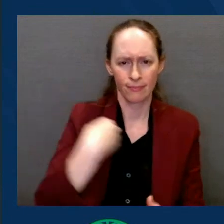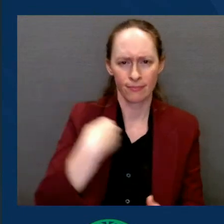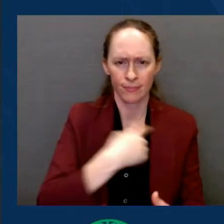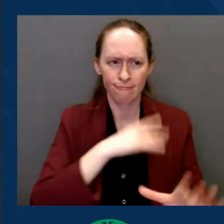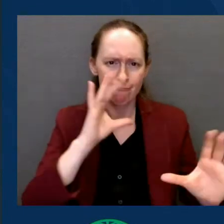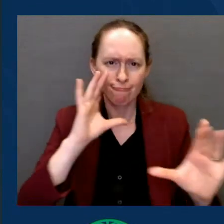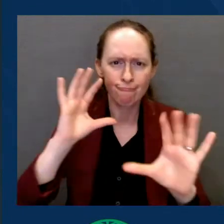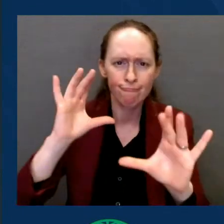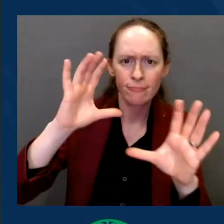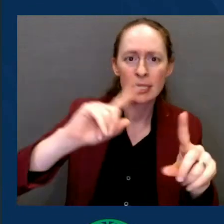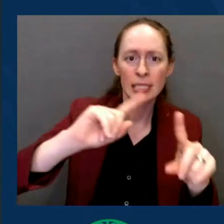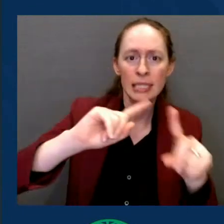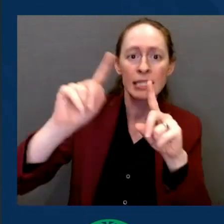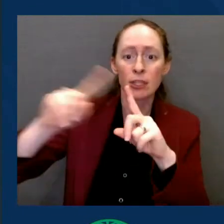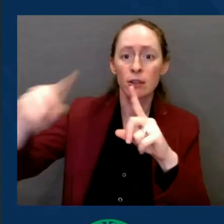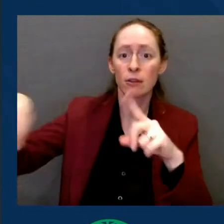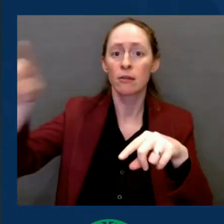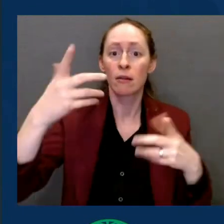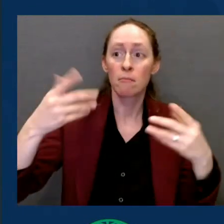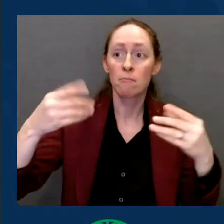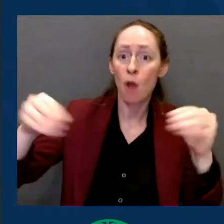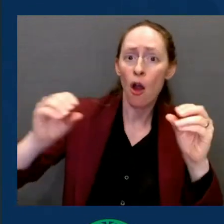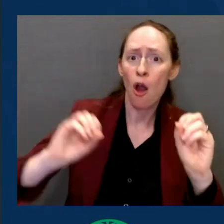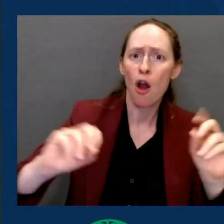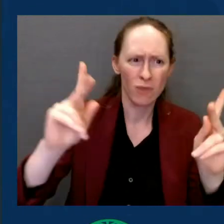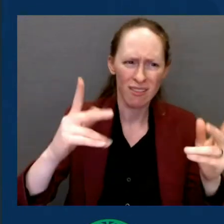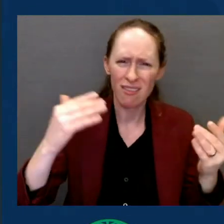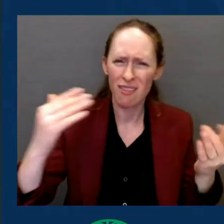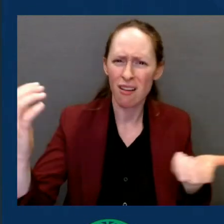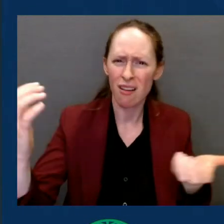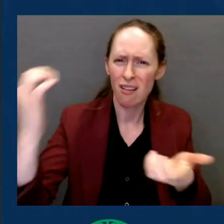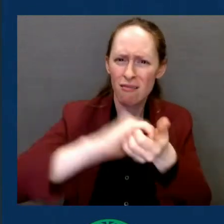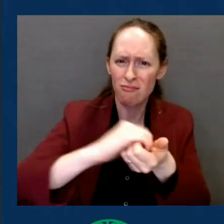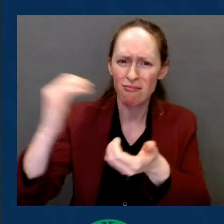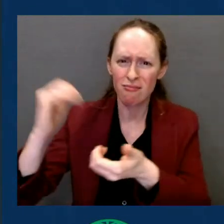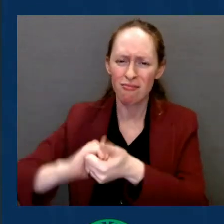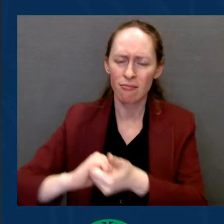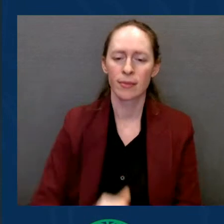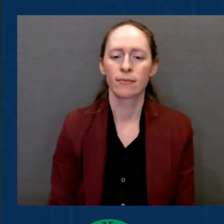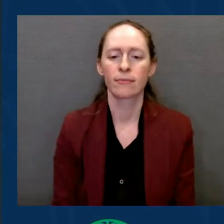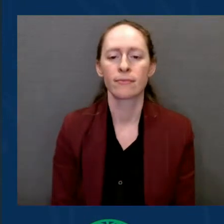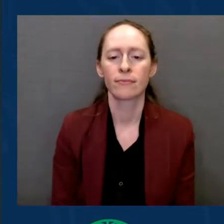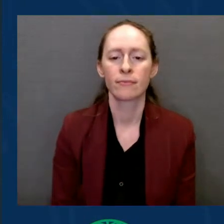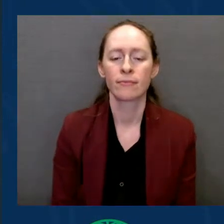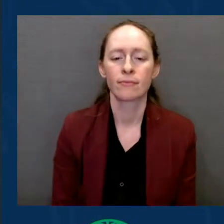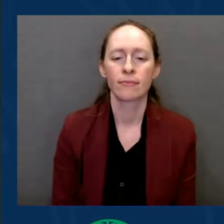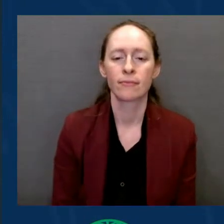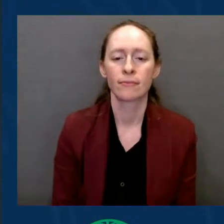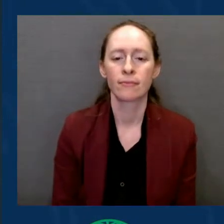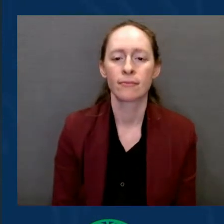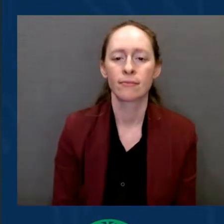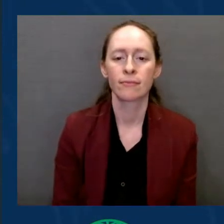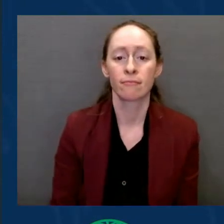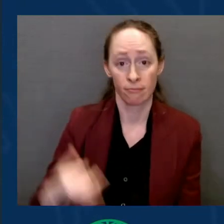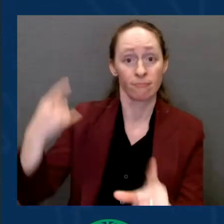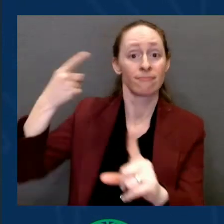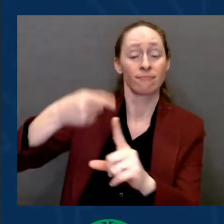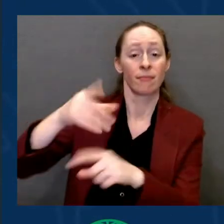of the African Continental Free Trade Agreement [Area]. Next, we're strengthening our partnership with the private sector